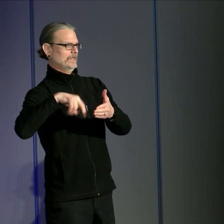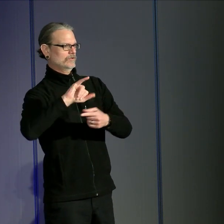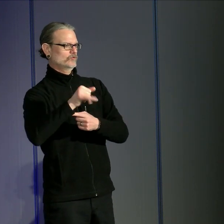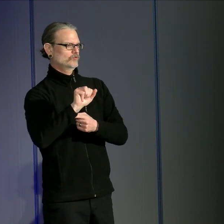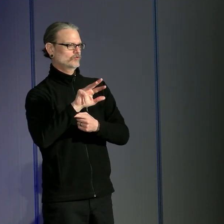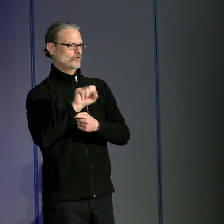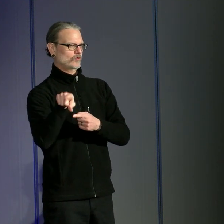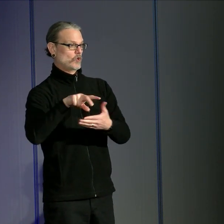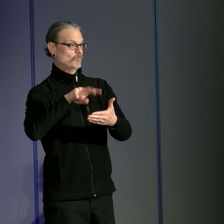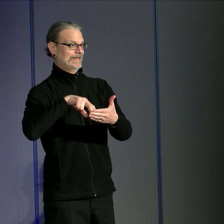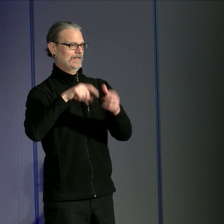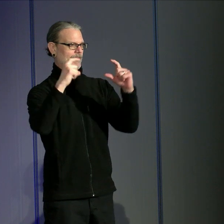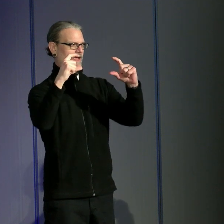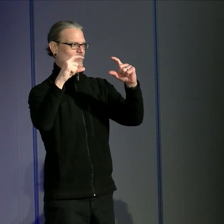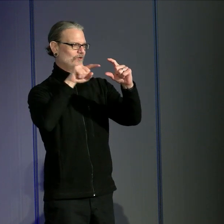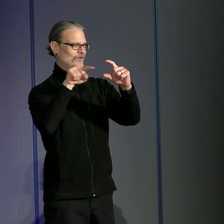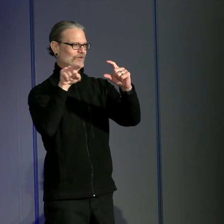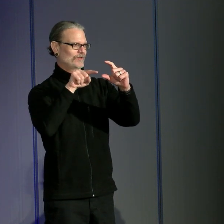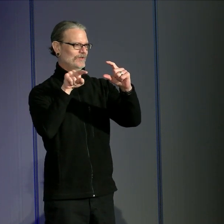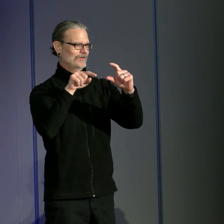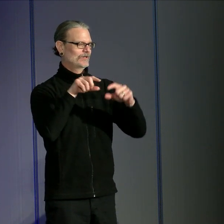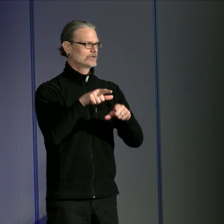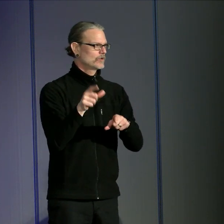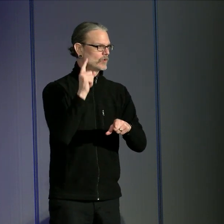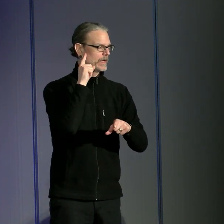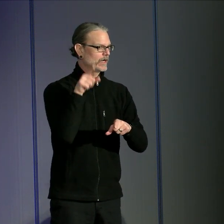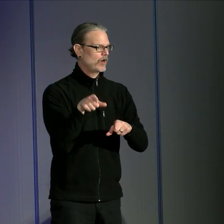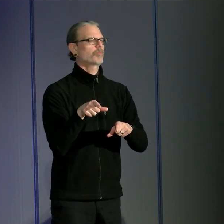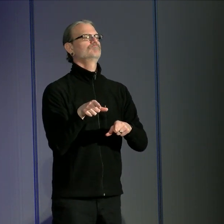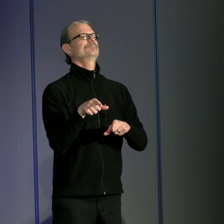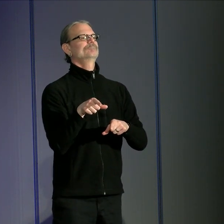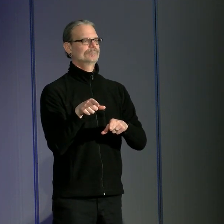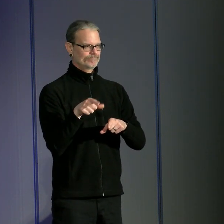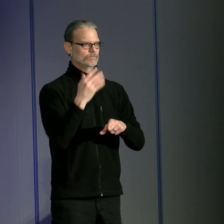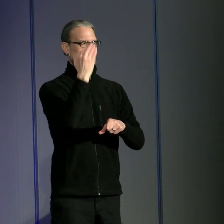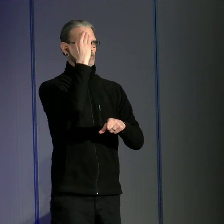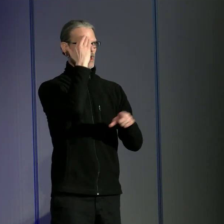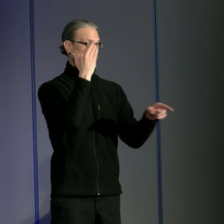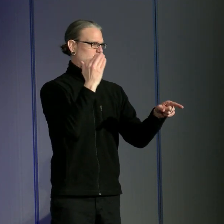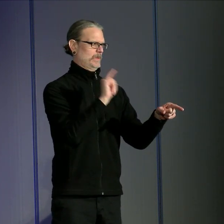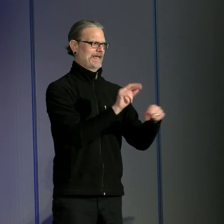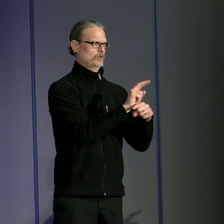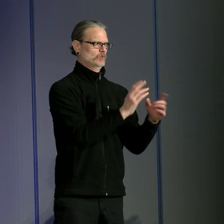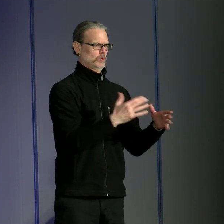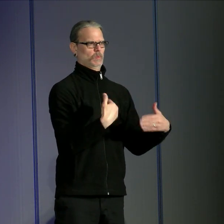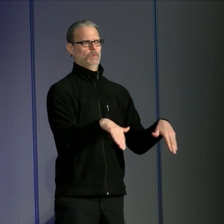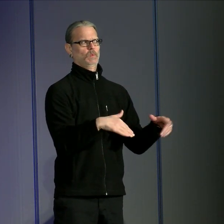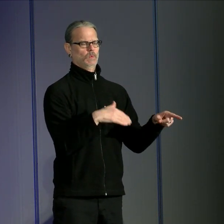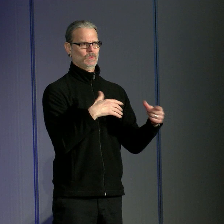So you get a very good sense immediately of what that is like user. Does it make sense? Does the order make sense?